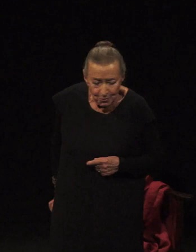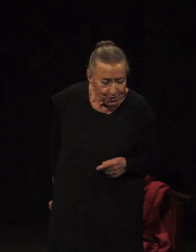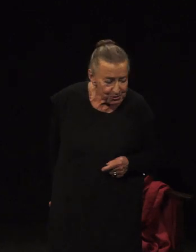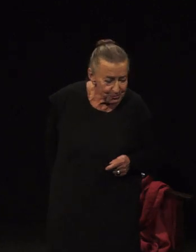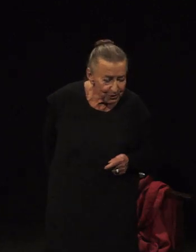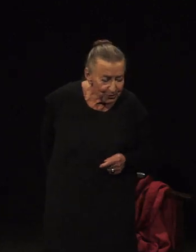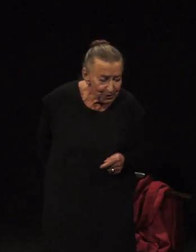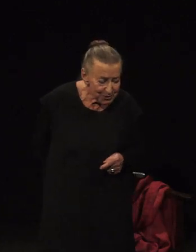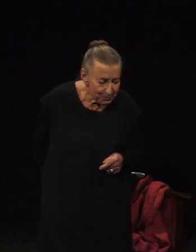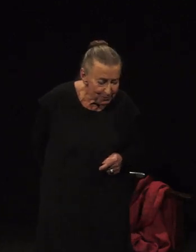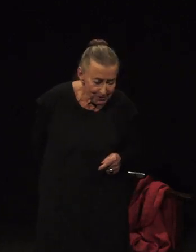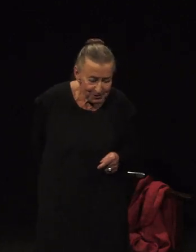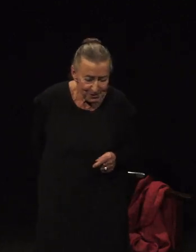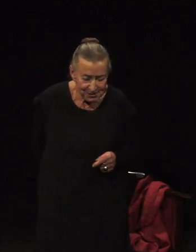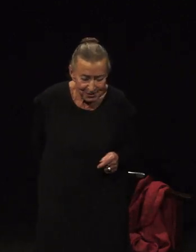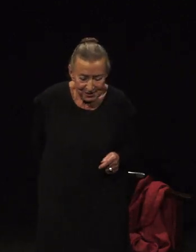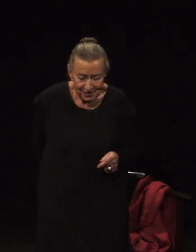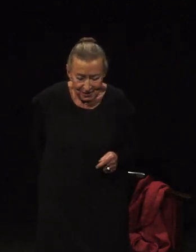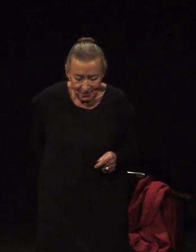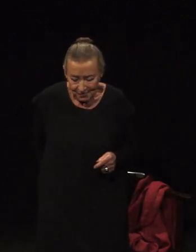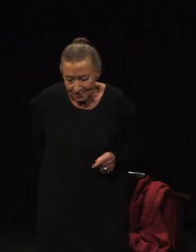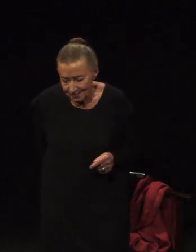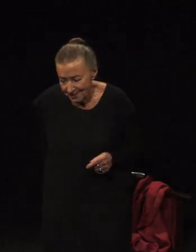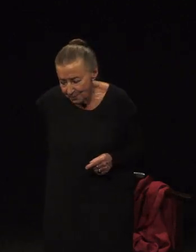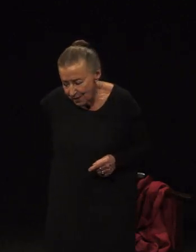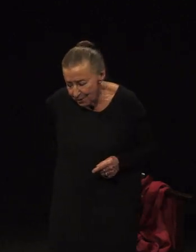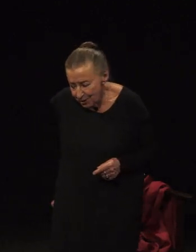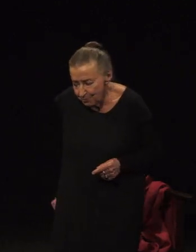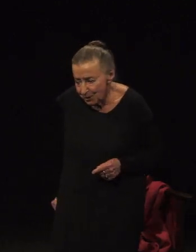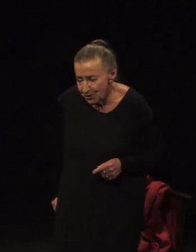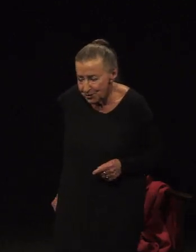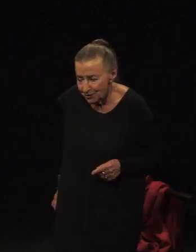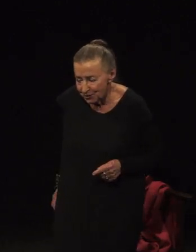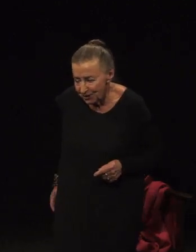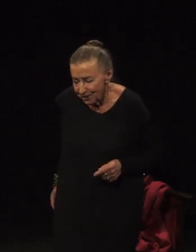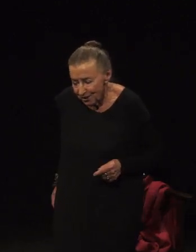before we can exchanged our rings you have to tell me,